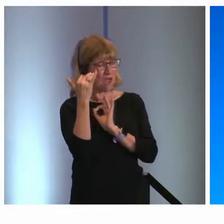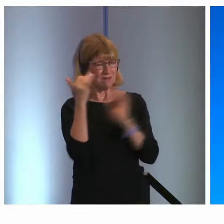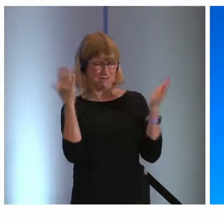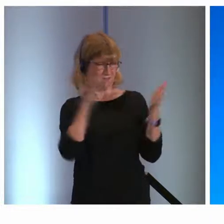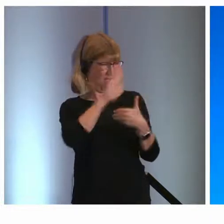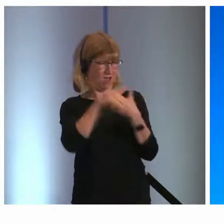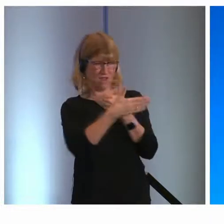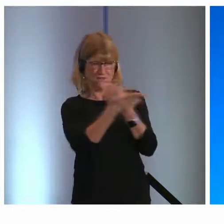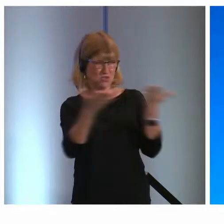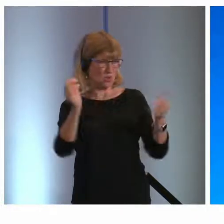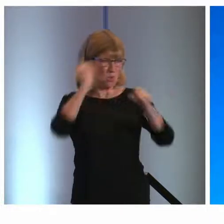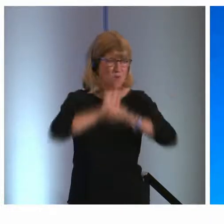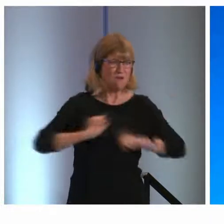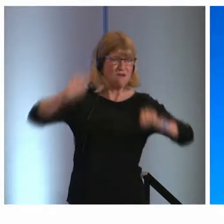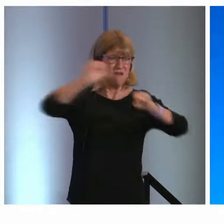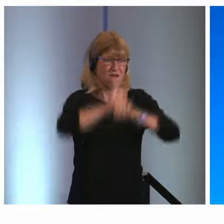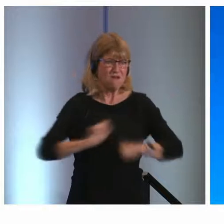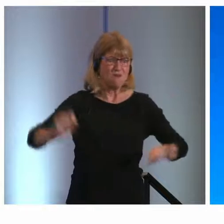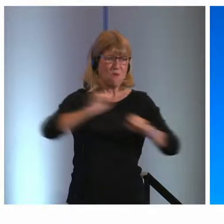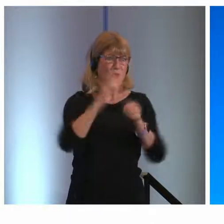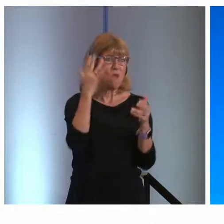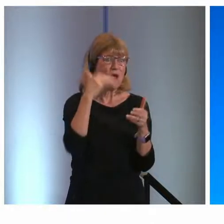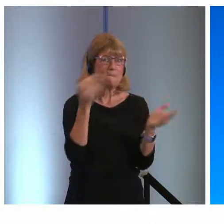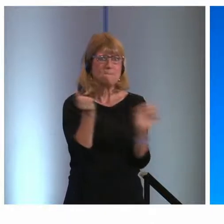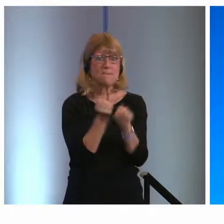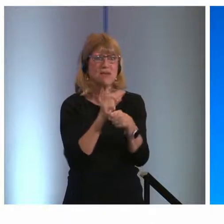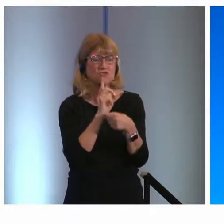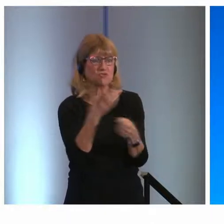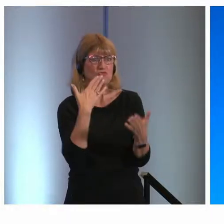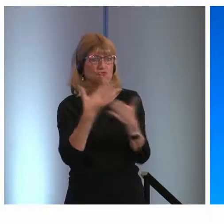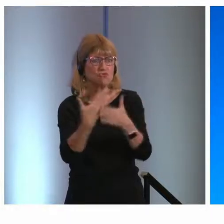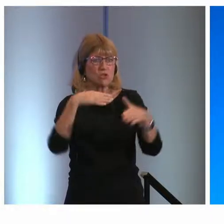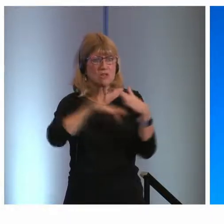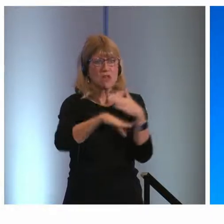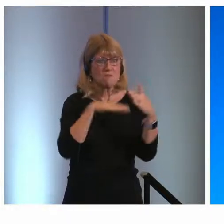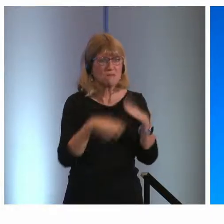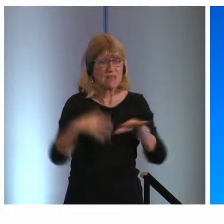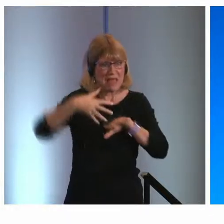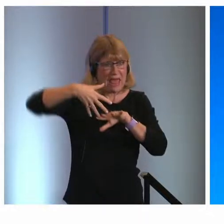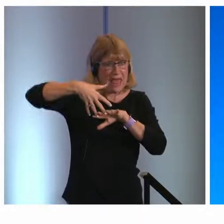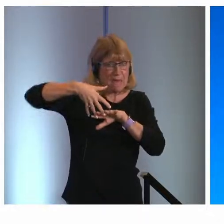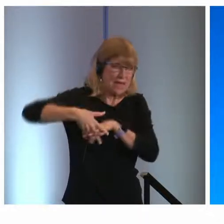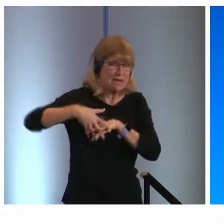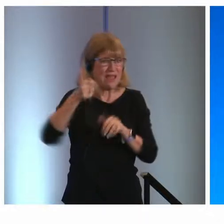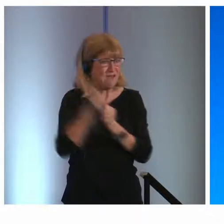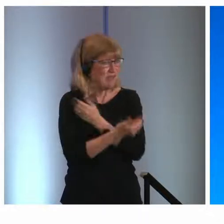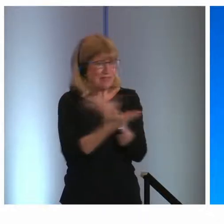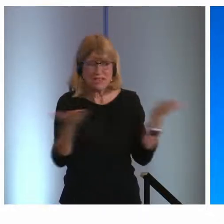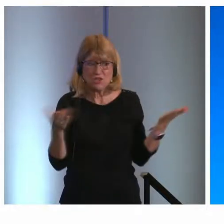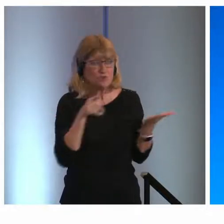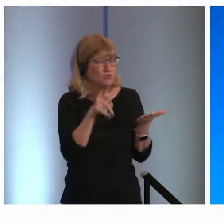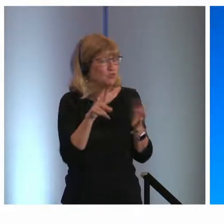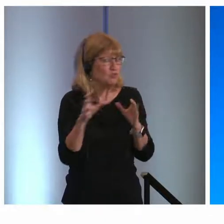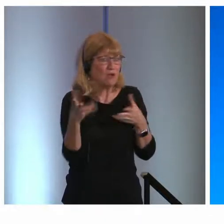television, in whatever is left, of print media. Those are really important because, you-all work really